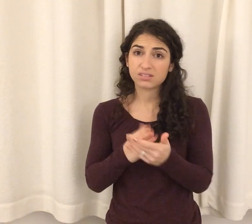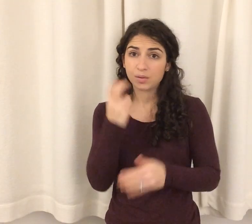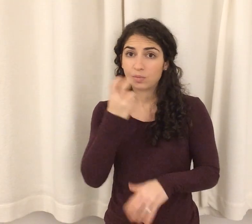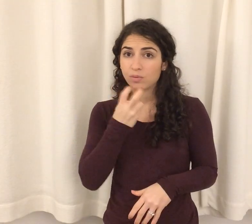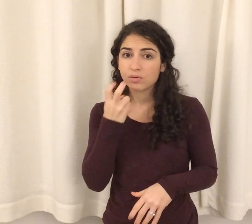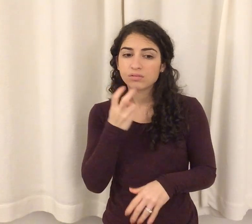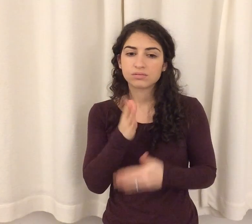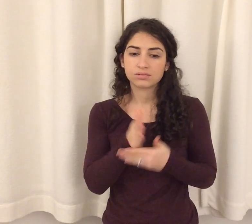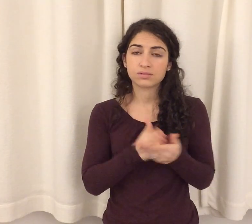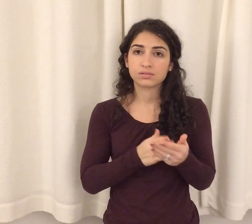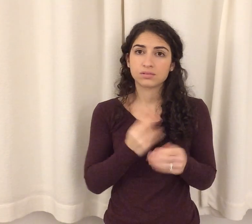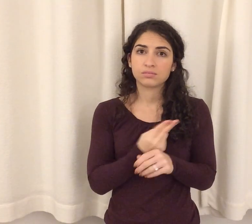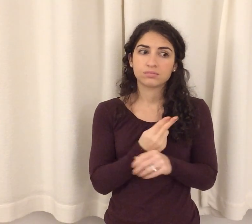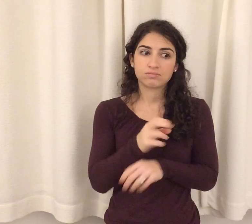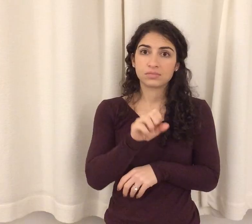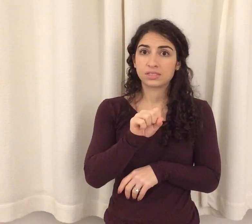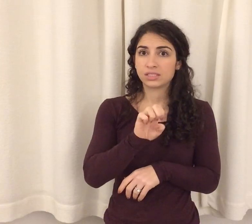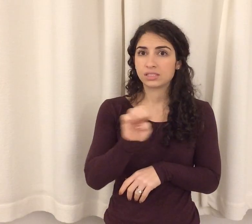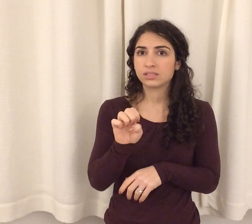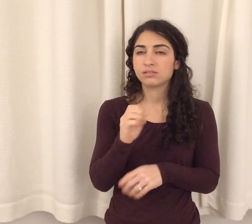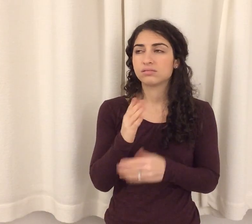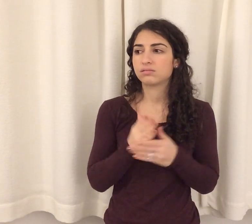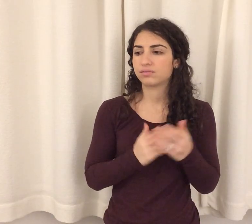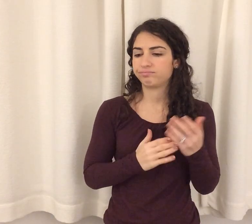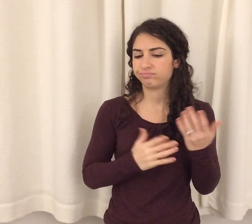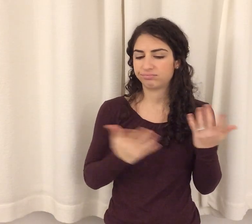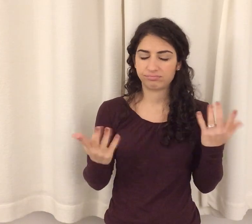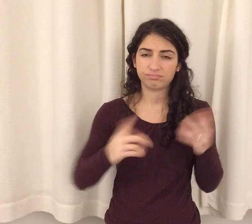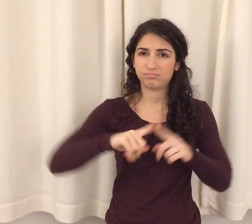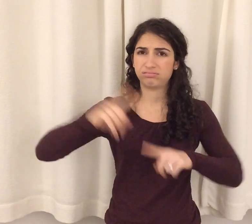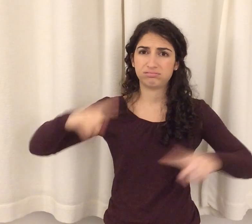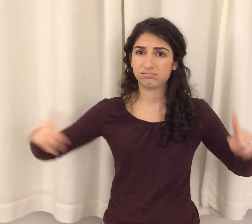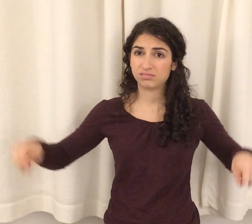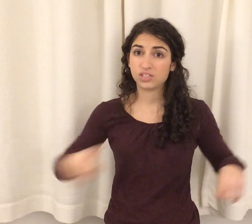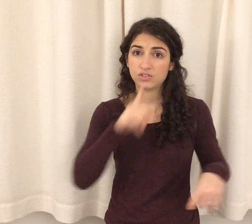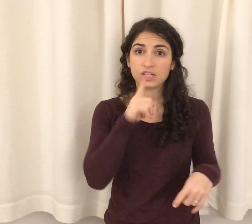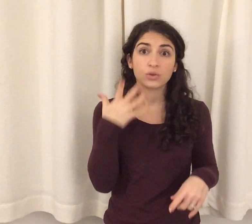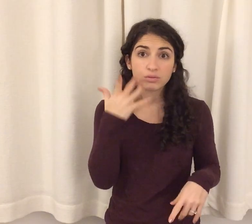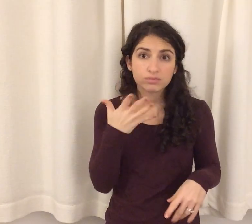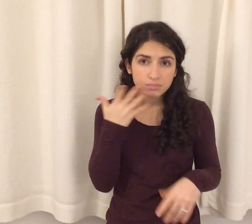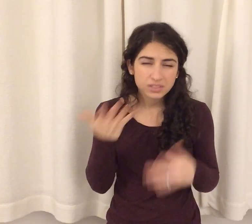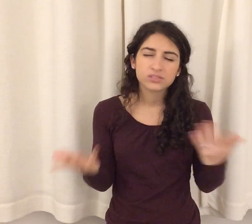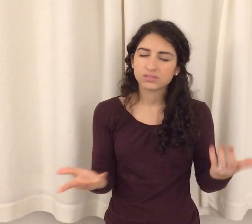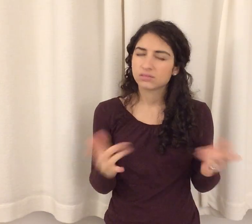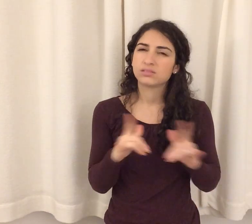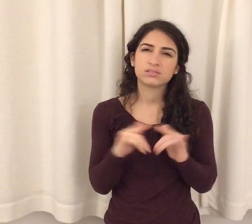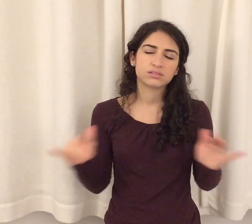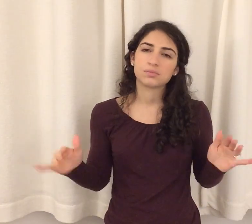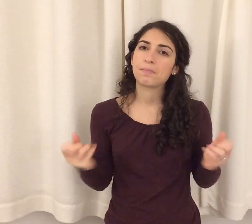some might be oral, some might use Signed Exact Eglish, really... Cued Speech... there